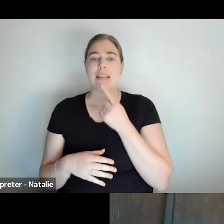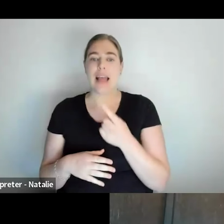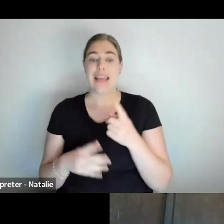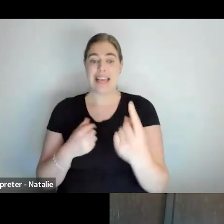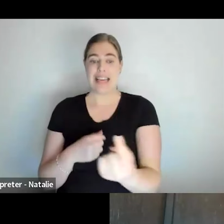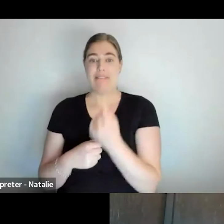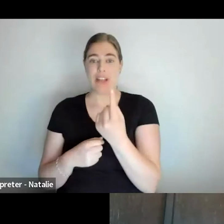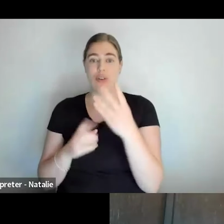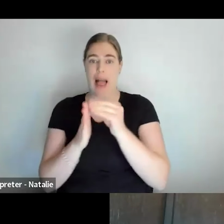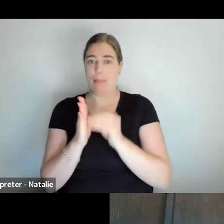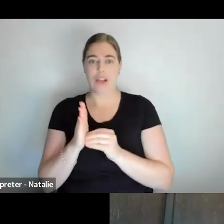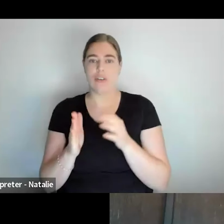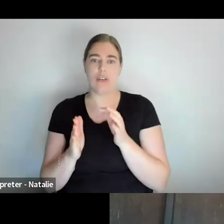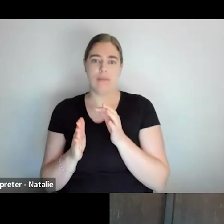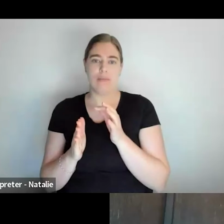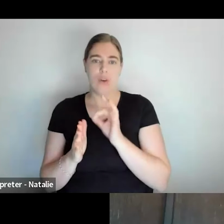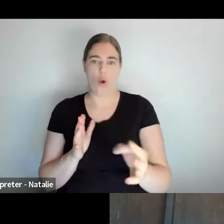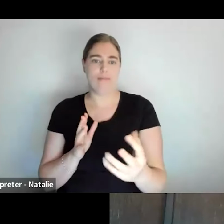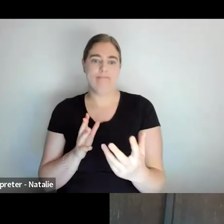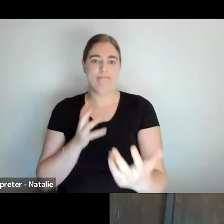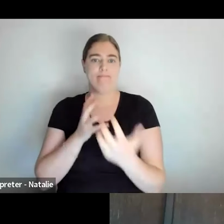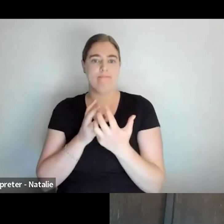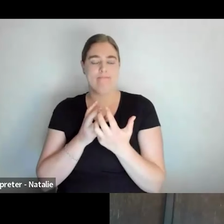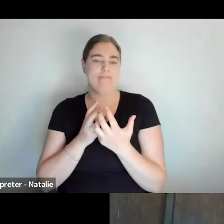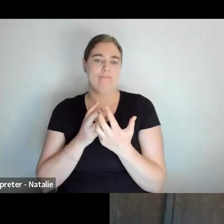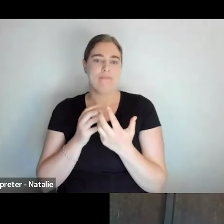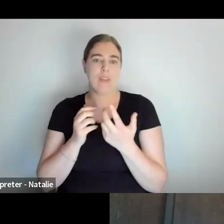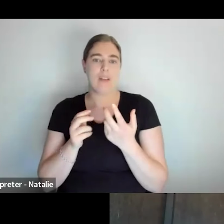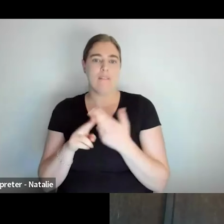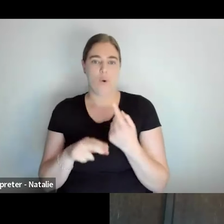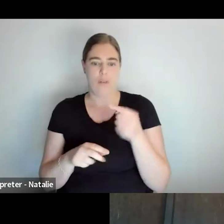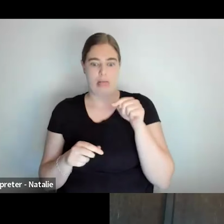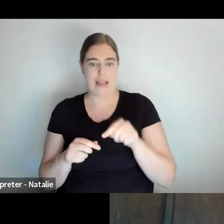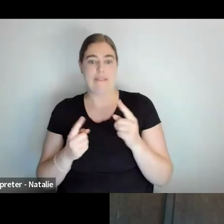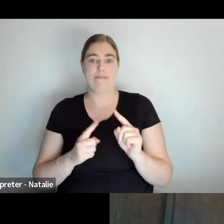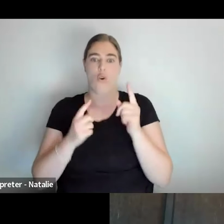round - this first investment cycle. However, we will support those organisations